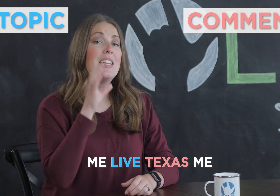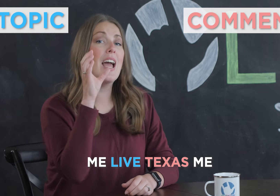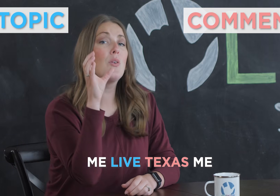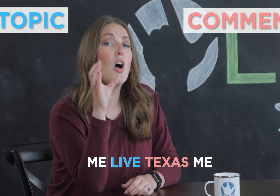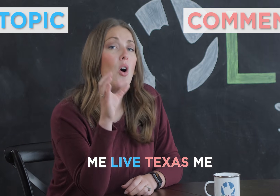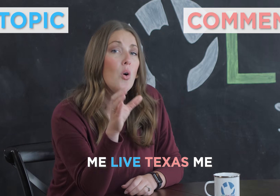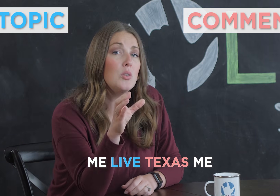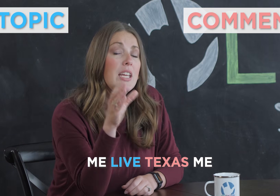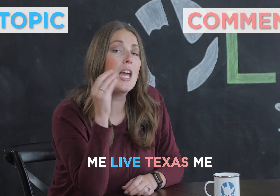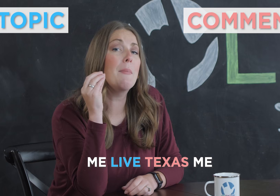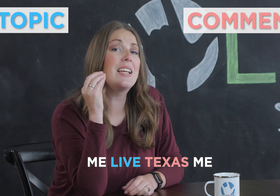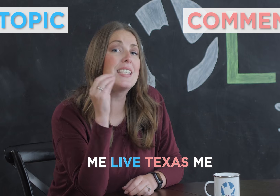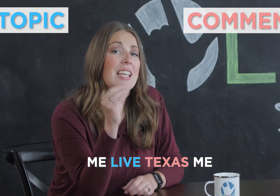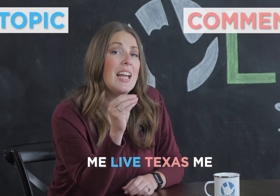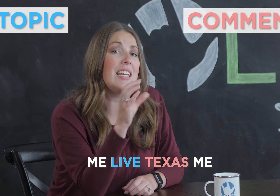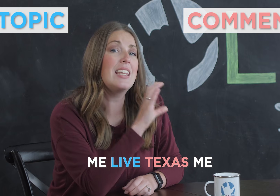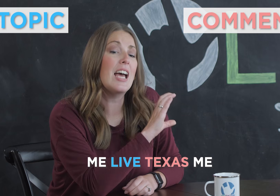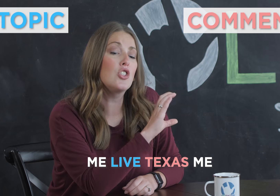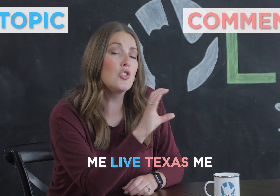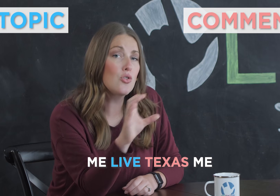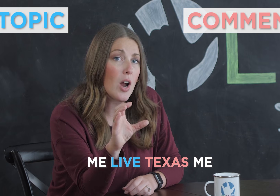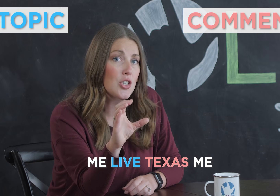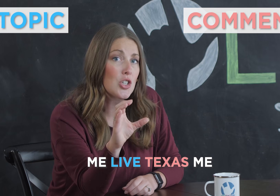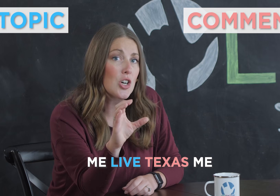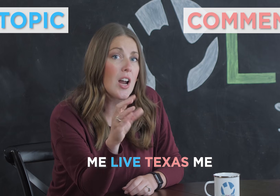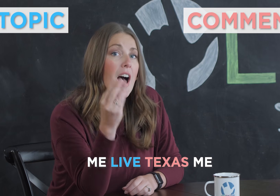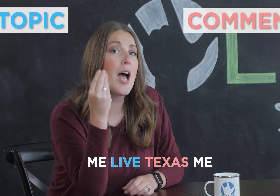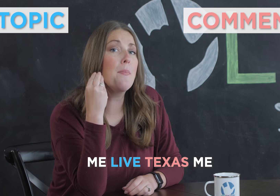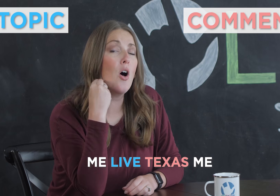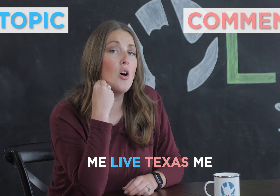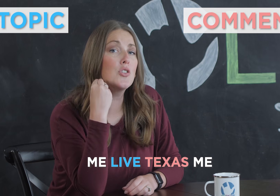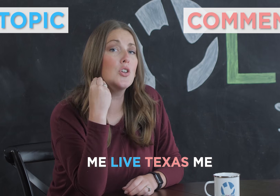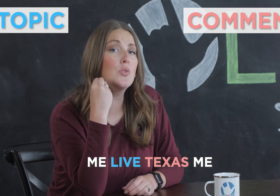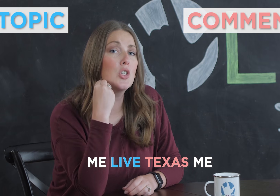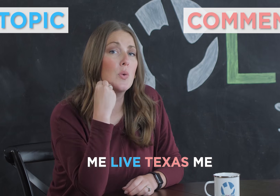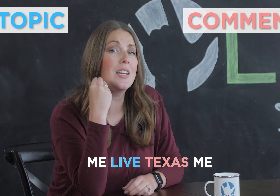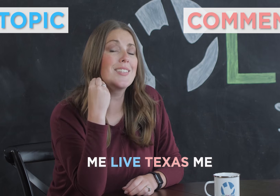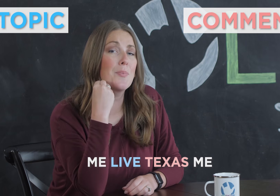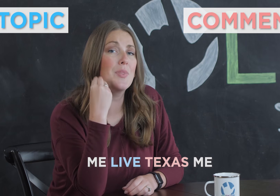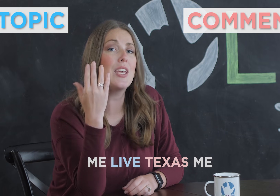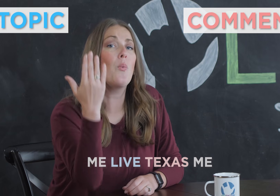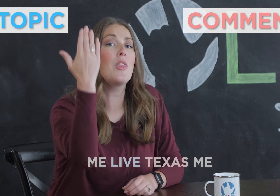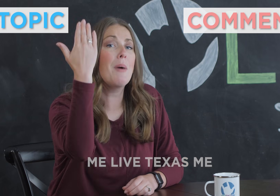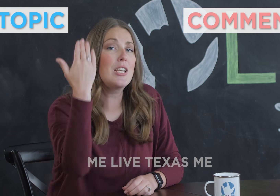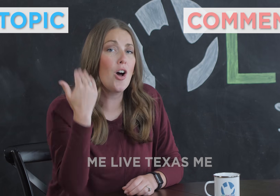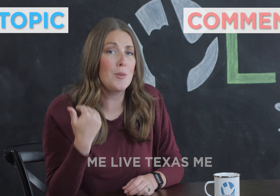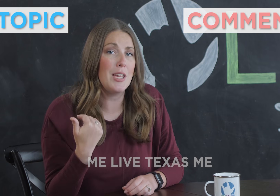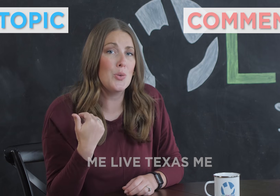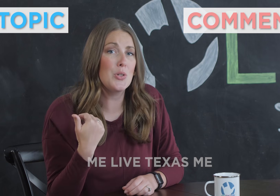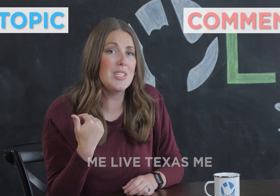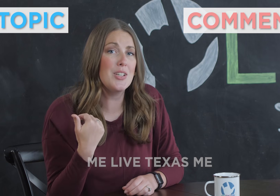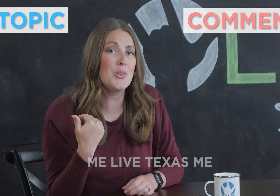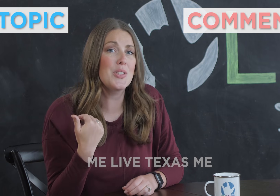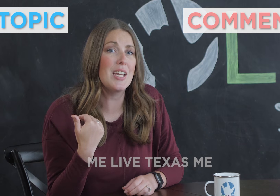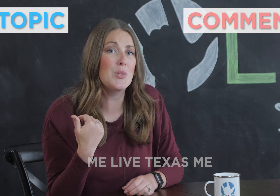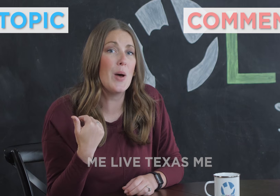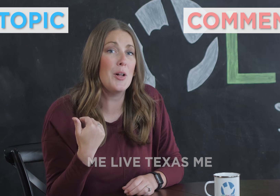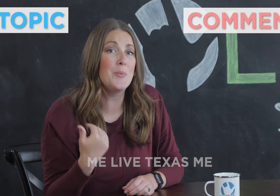Now not only am I signing that structure, I'm also doing something with my non-manual signals as well.